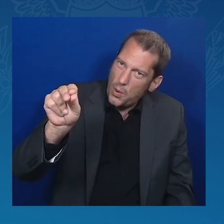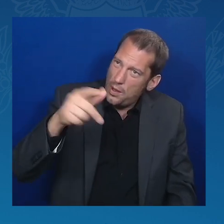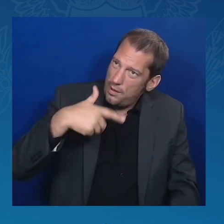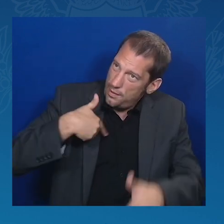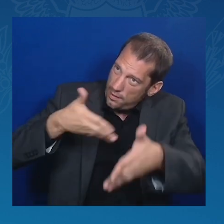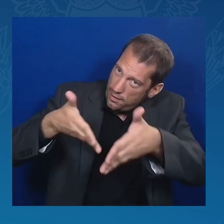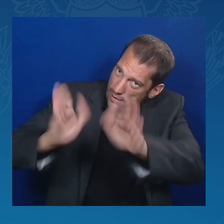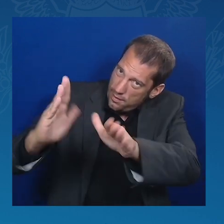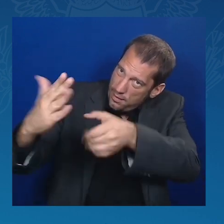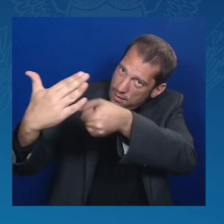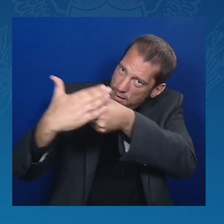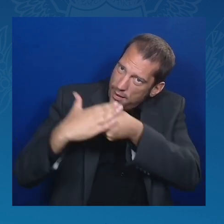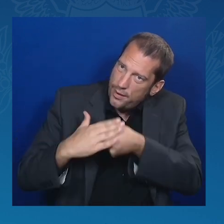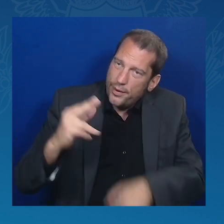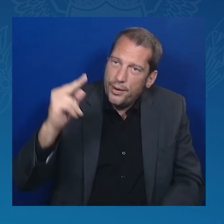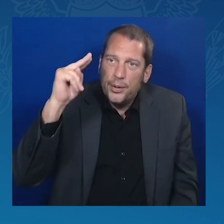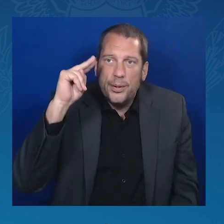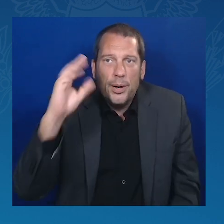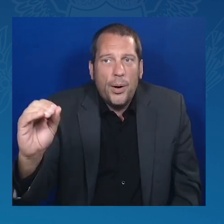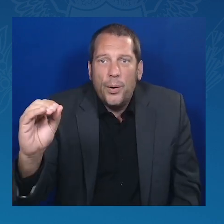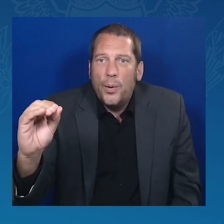And elections matter on this issue as much as anything.